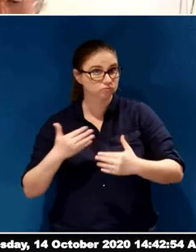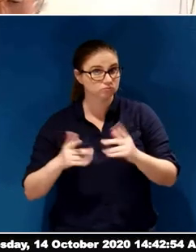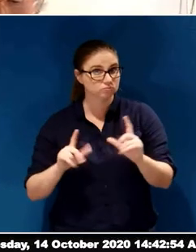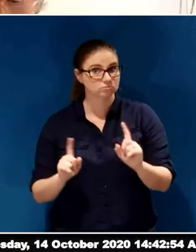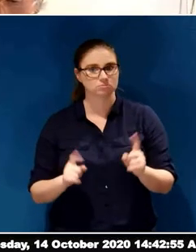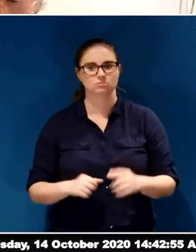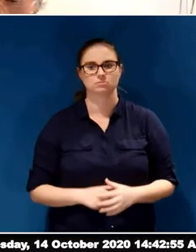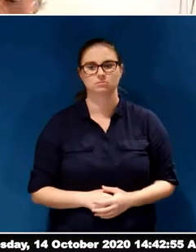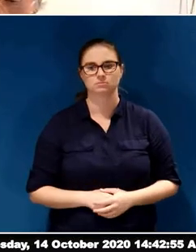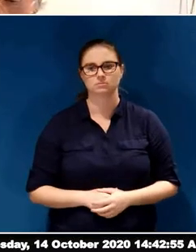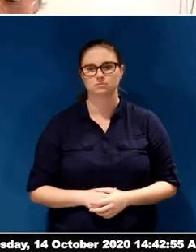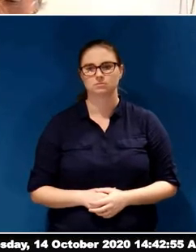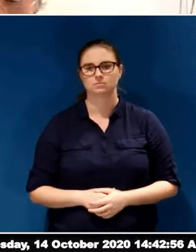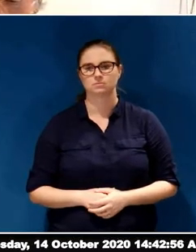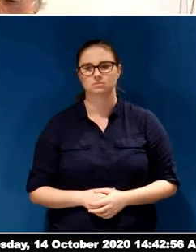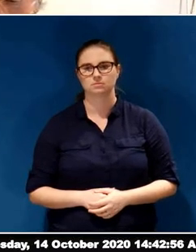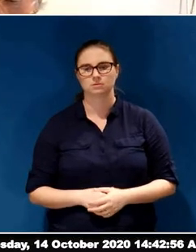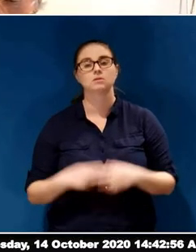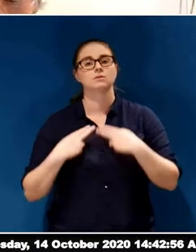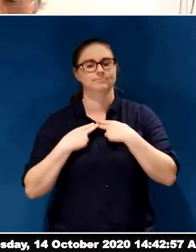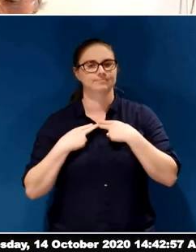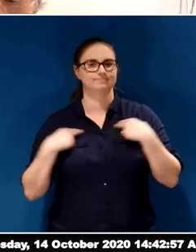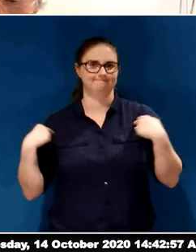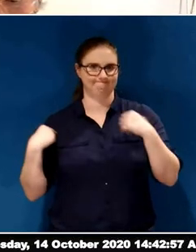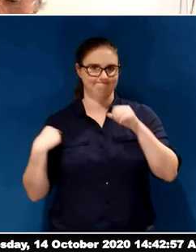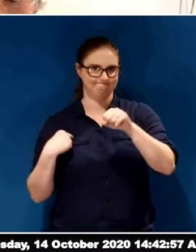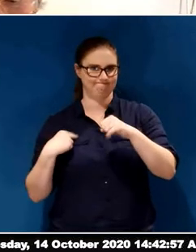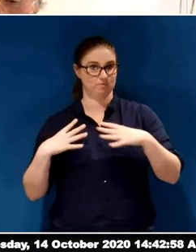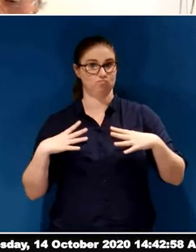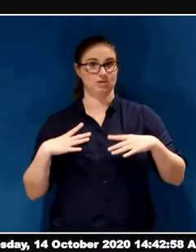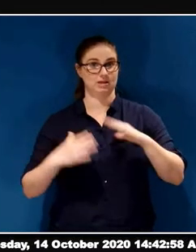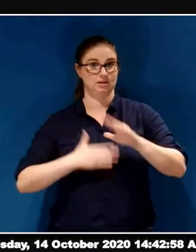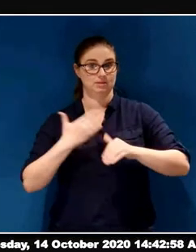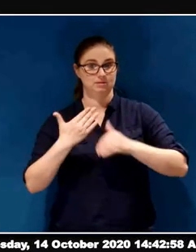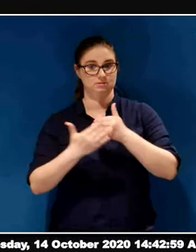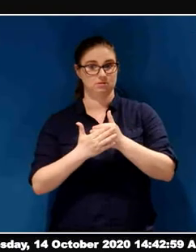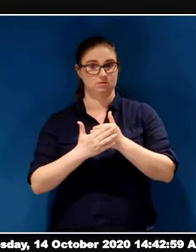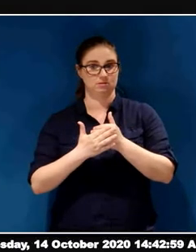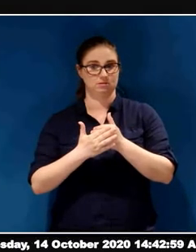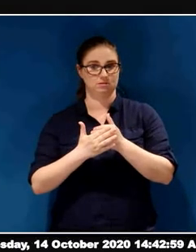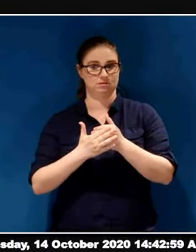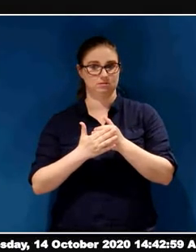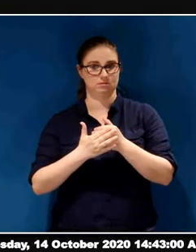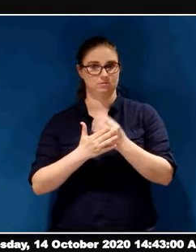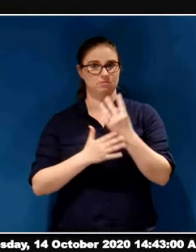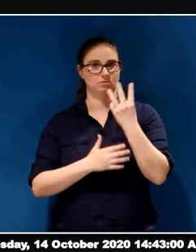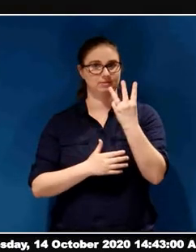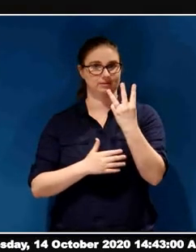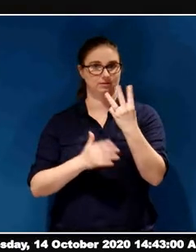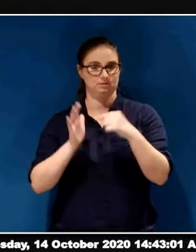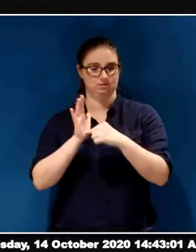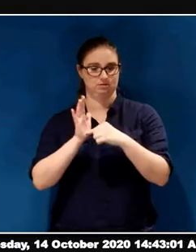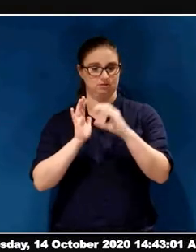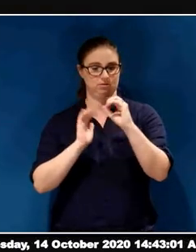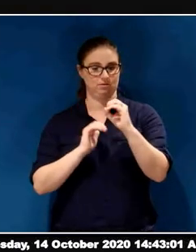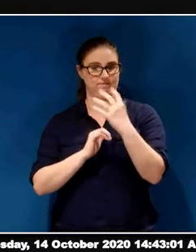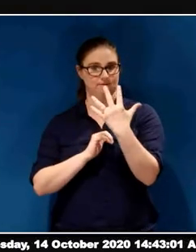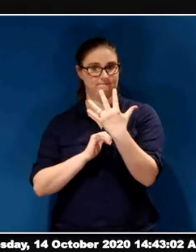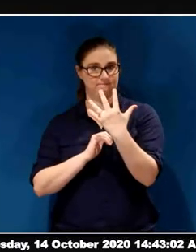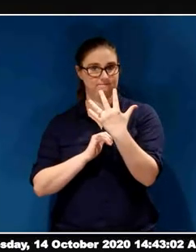Does until 3.05 suit the Commissioners? 3.05 Brisbane time? Yes, please.